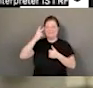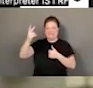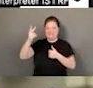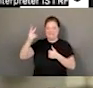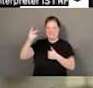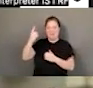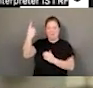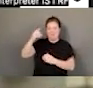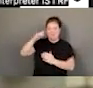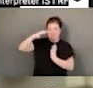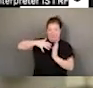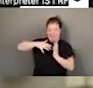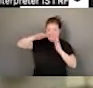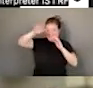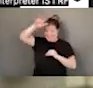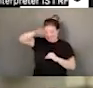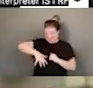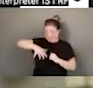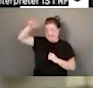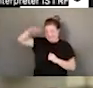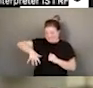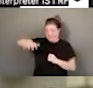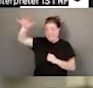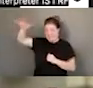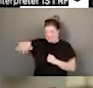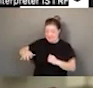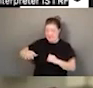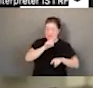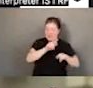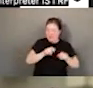on them also were the ones that the users had the most problems with,